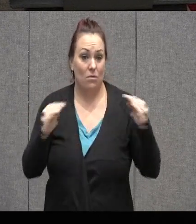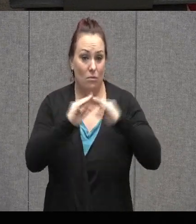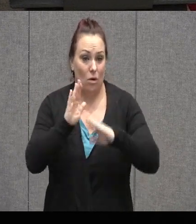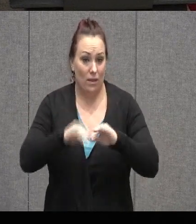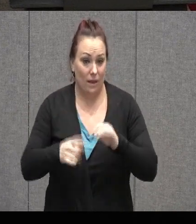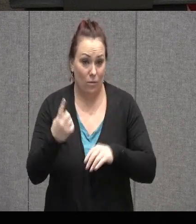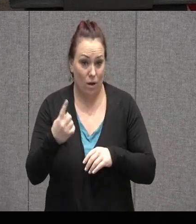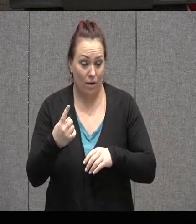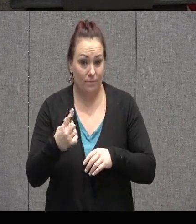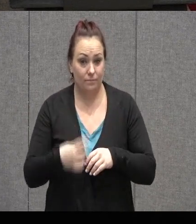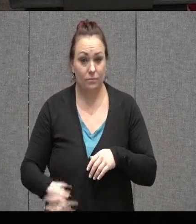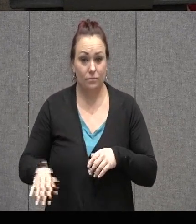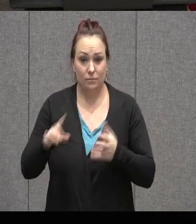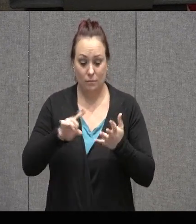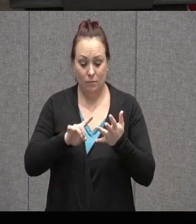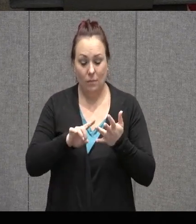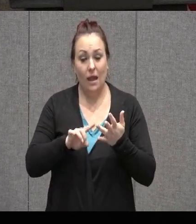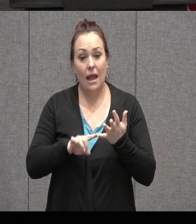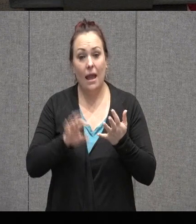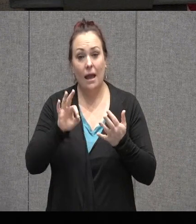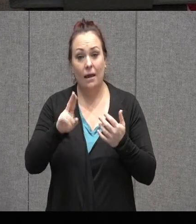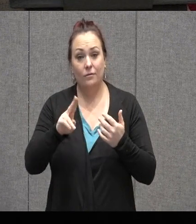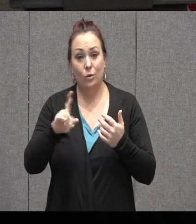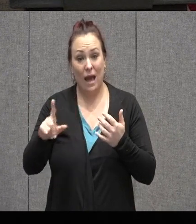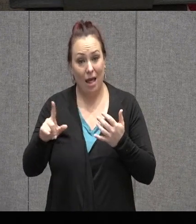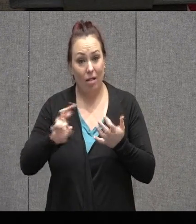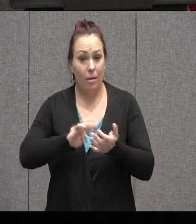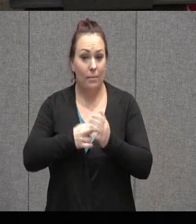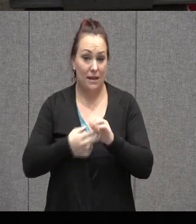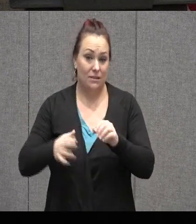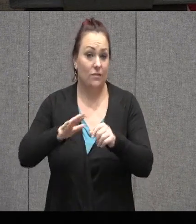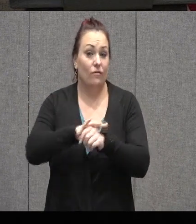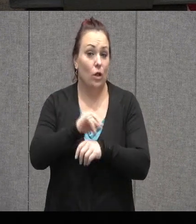f u l is full of. And we also reviewed that